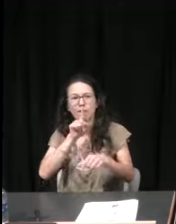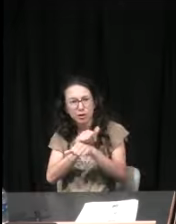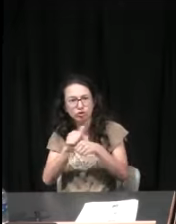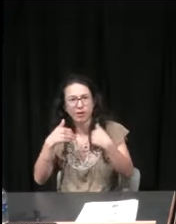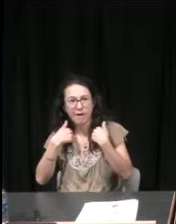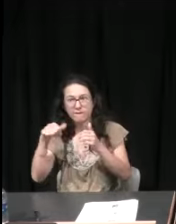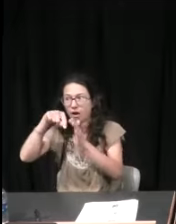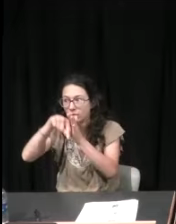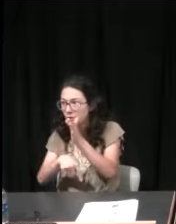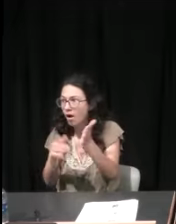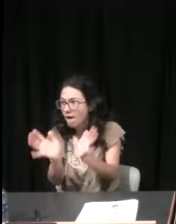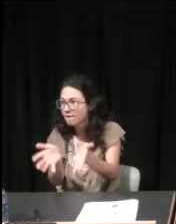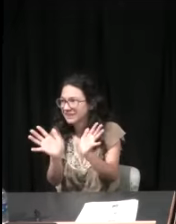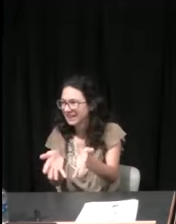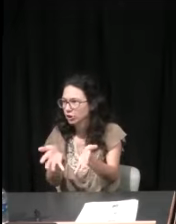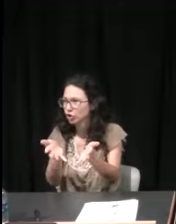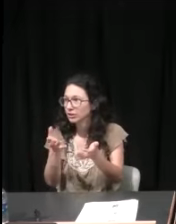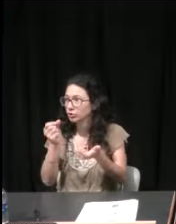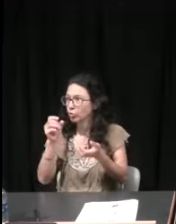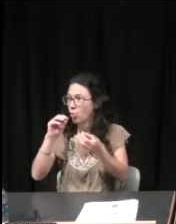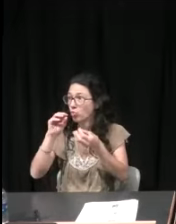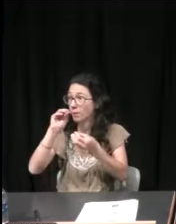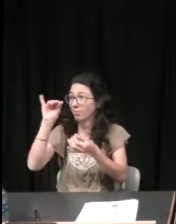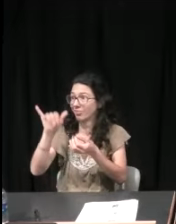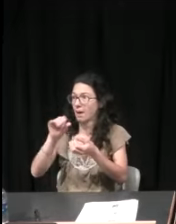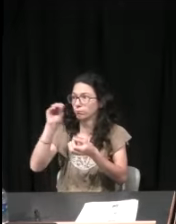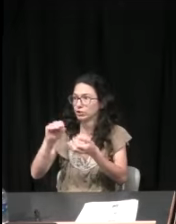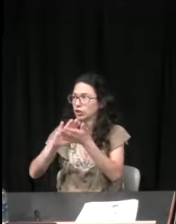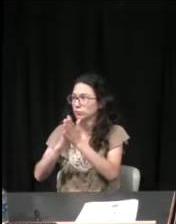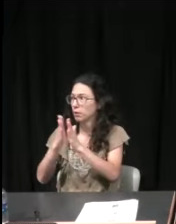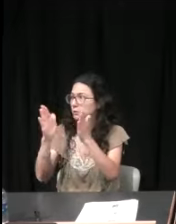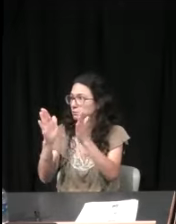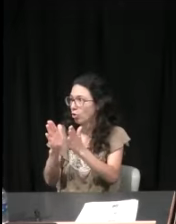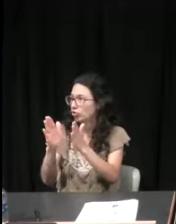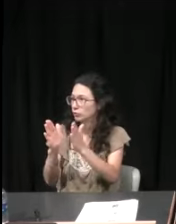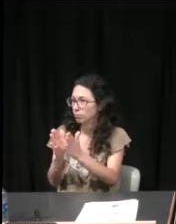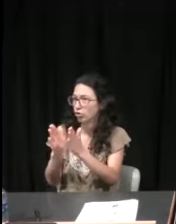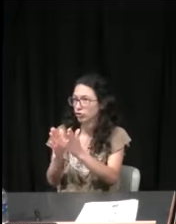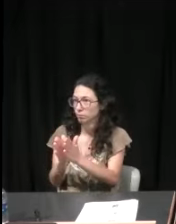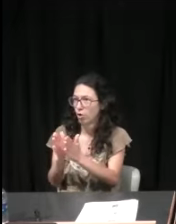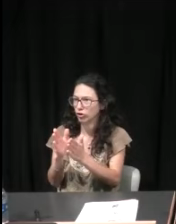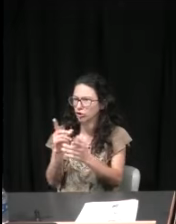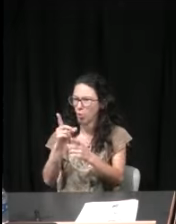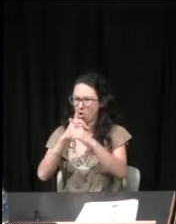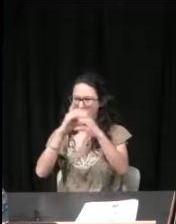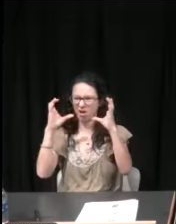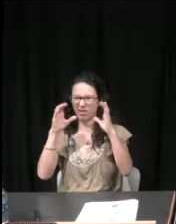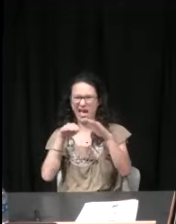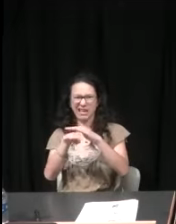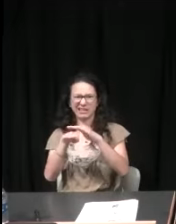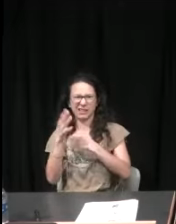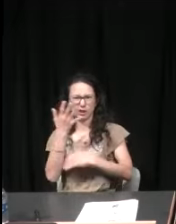so they aren't fluent enough to have in-depth conversations and and so that 133% is actually